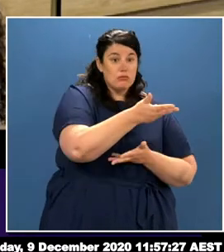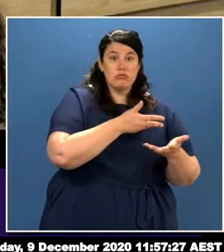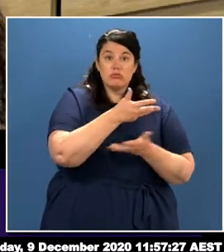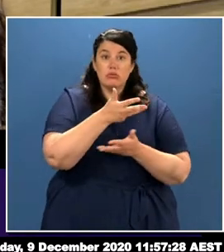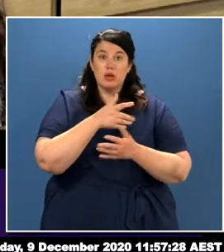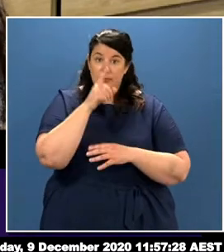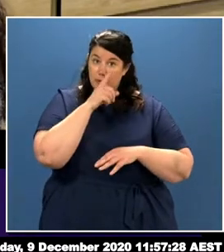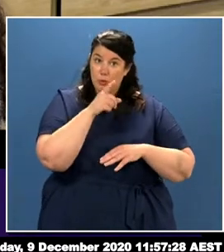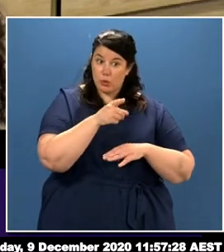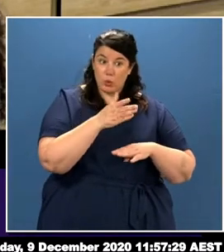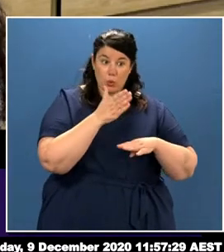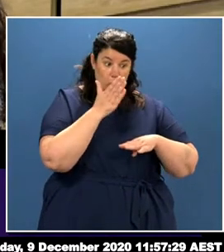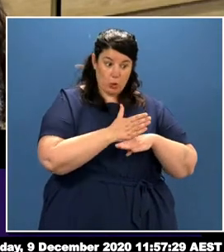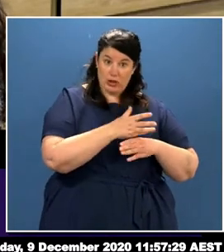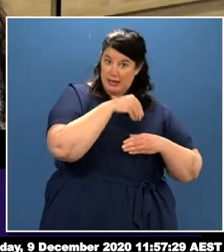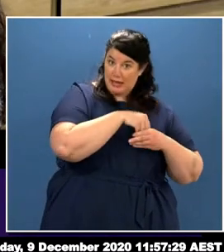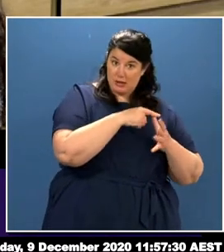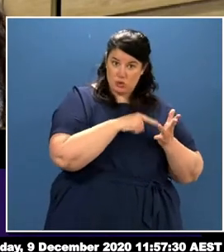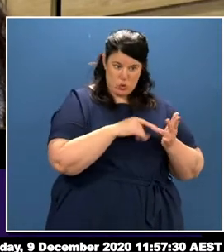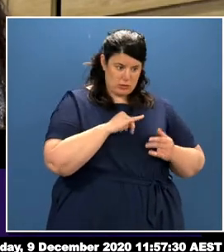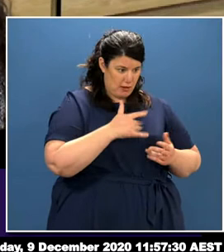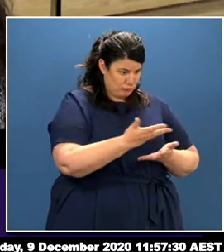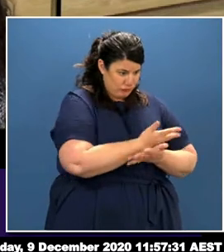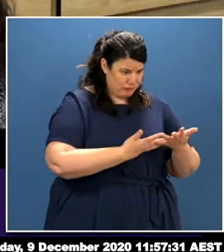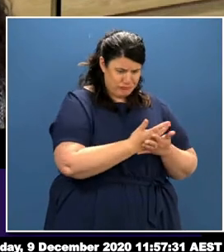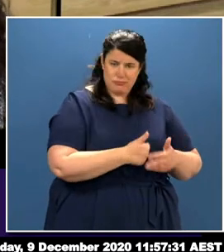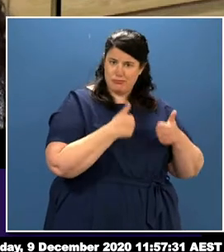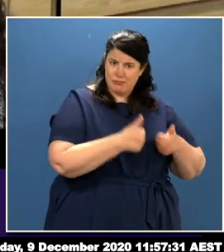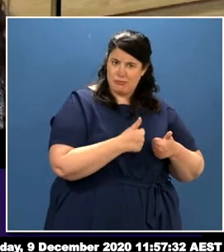that you work inside the ATO with, and when you go outside for your